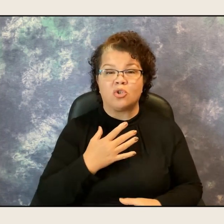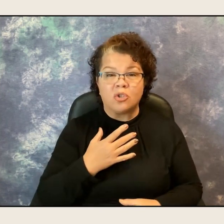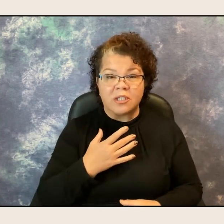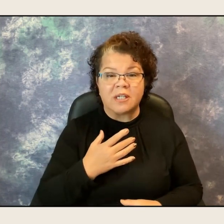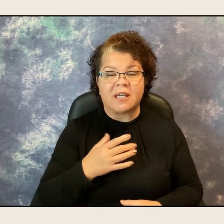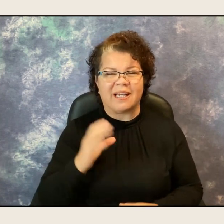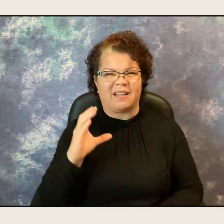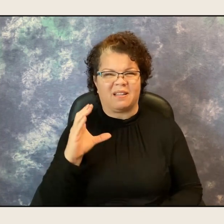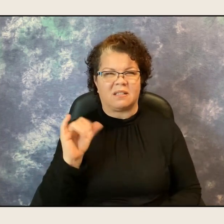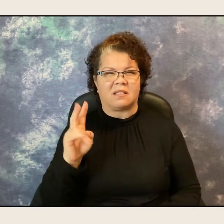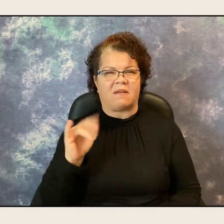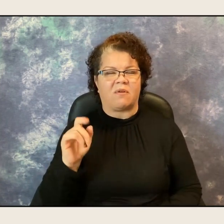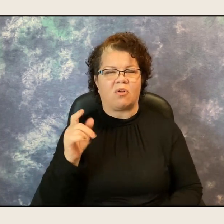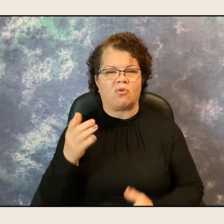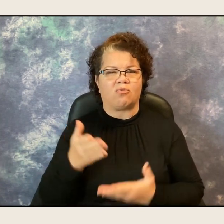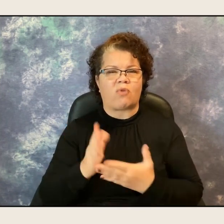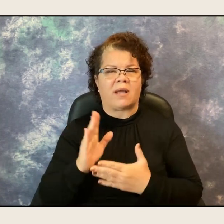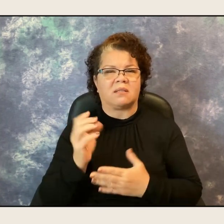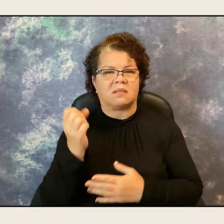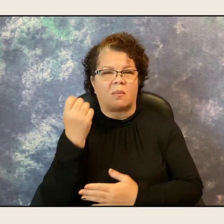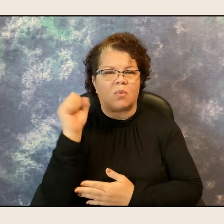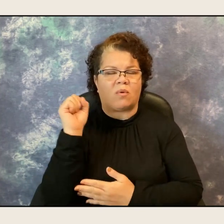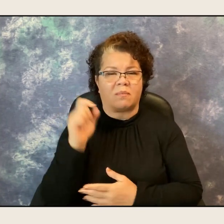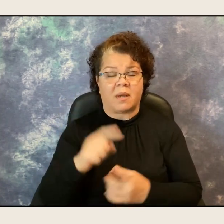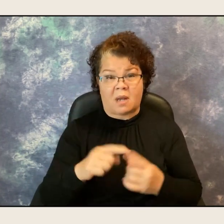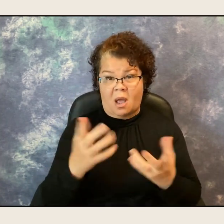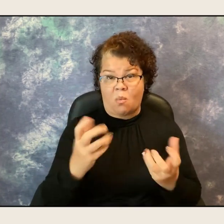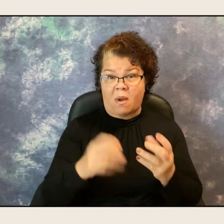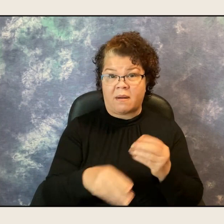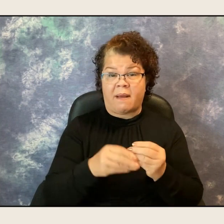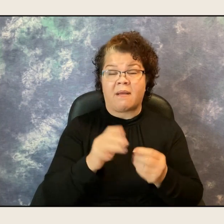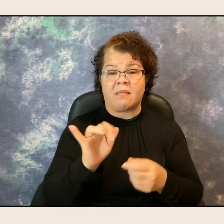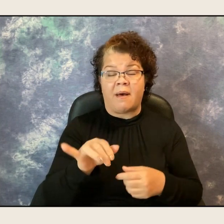and I wanna say that, is that it's the actions.